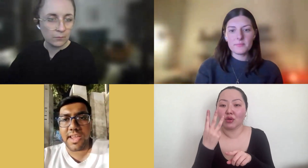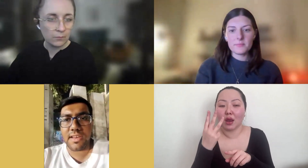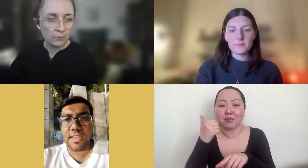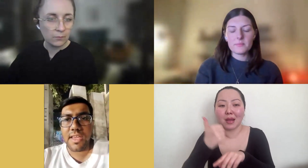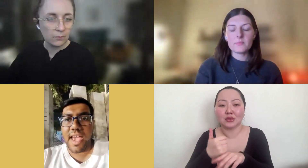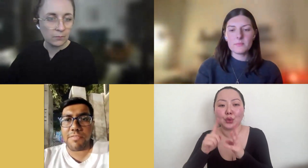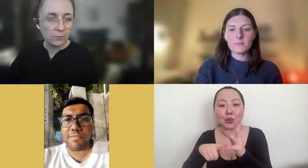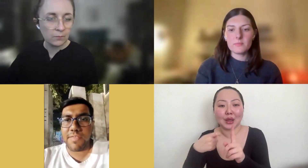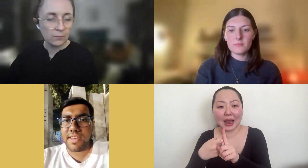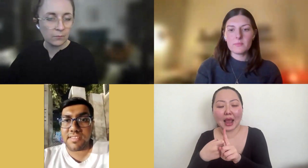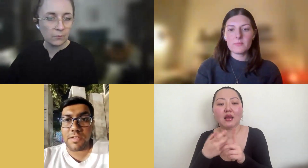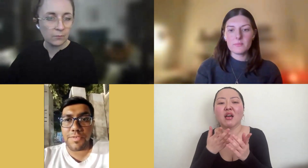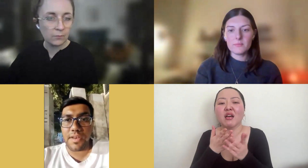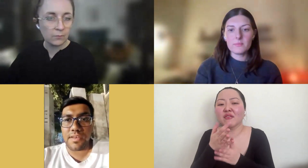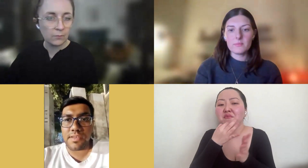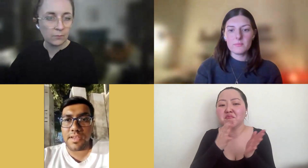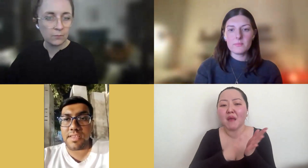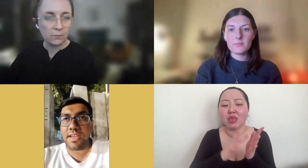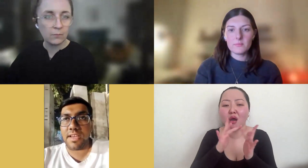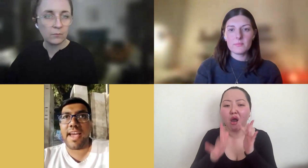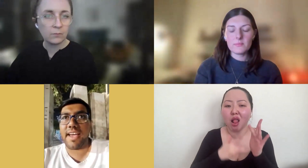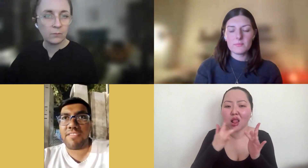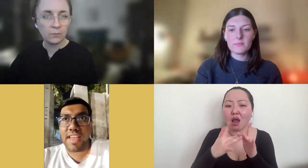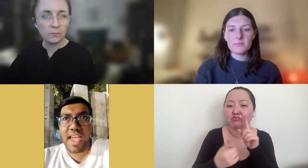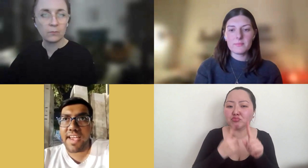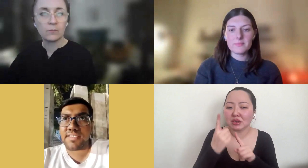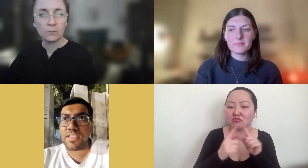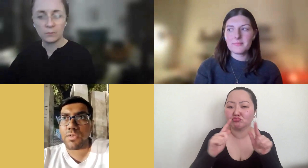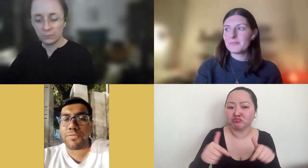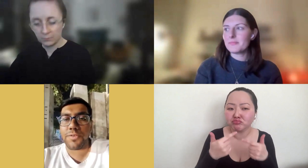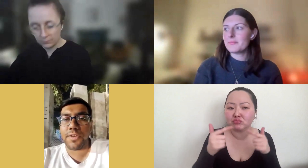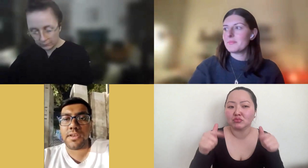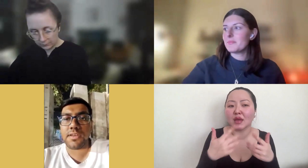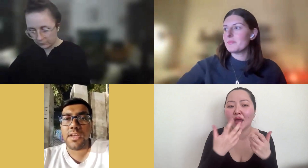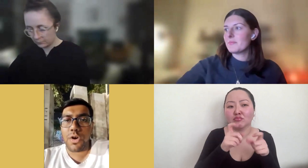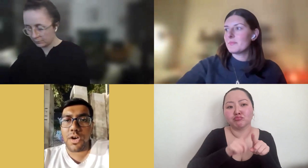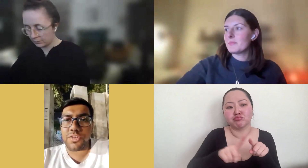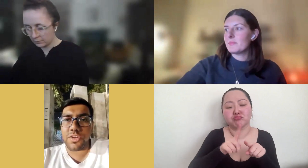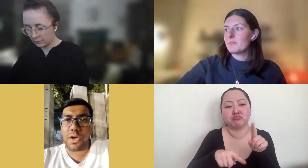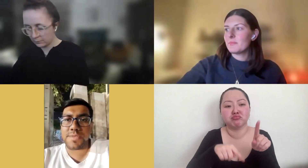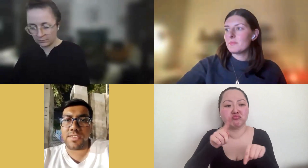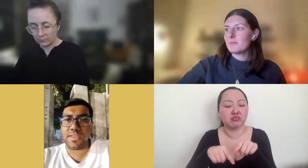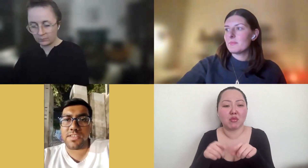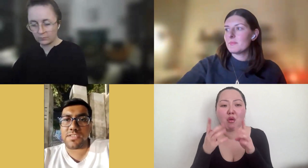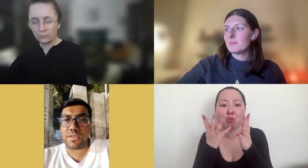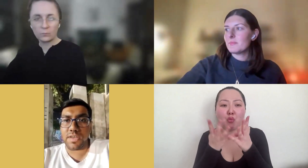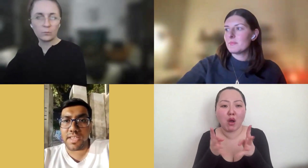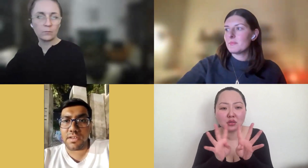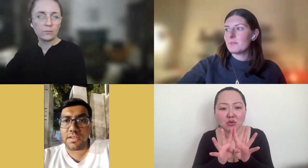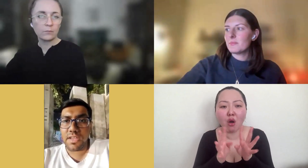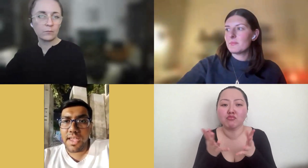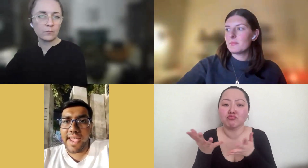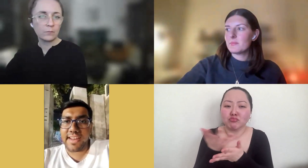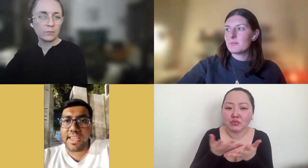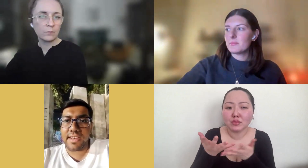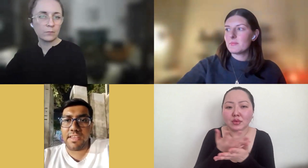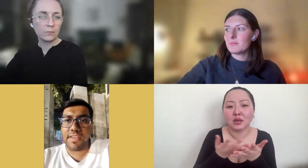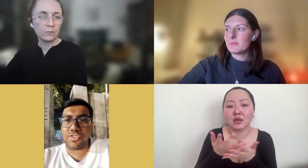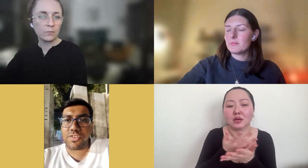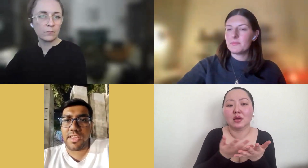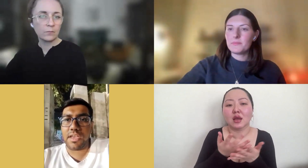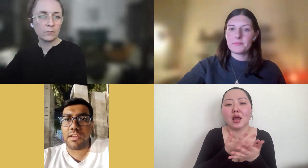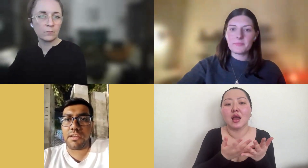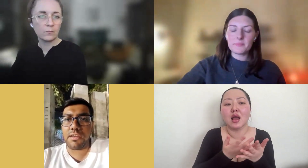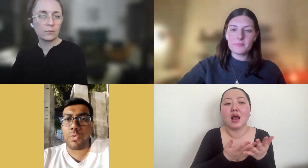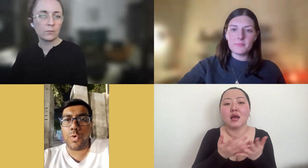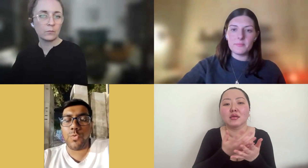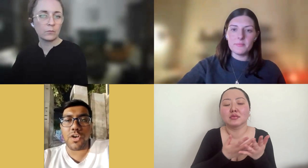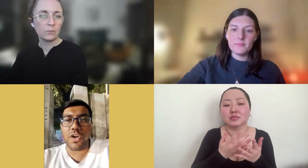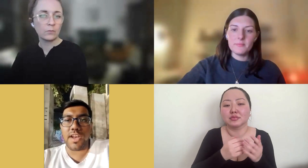months online. Have access to different workshops and sessions together and then eventually they